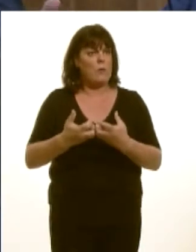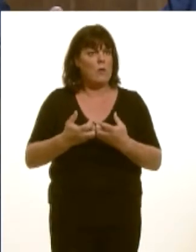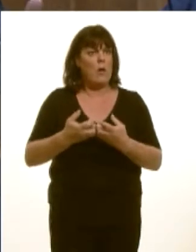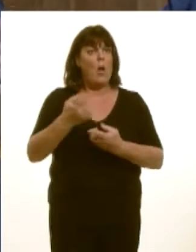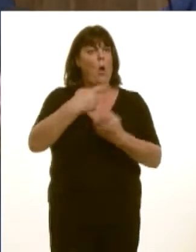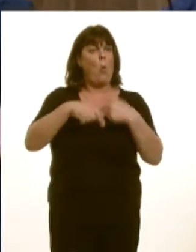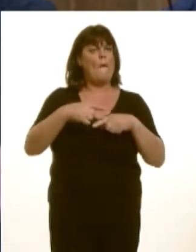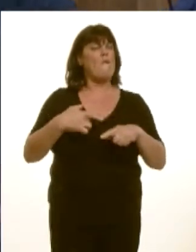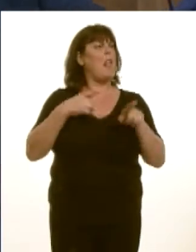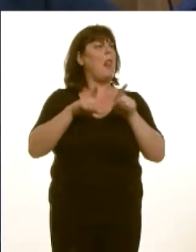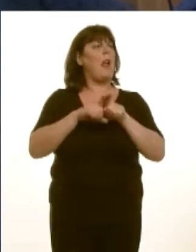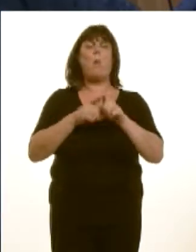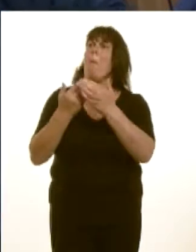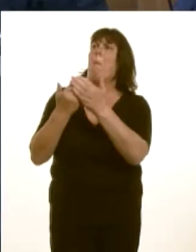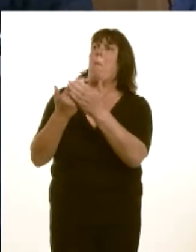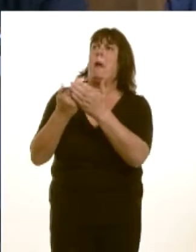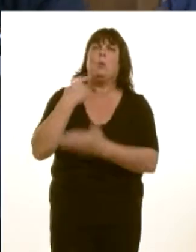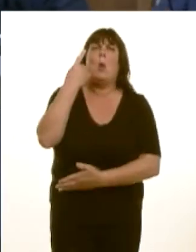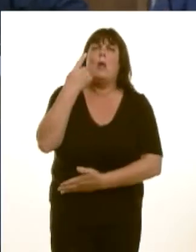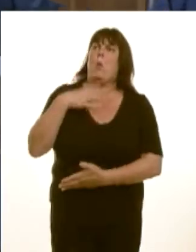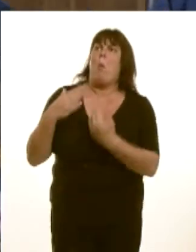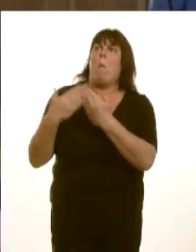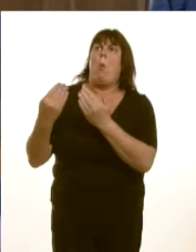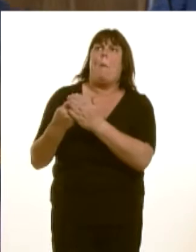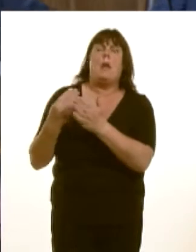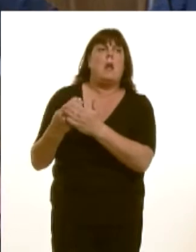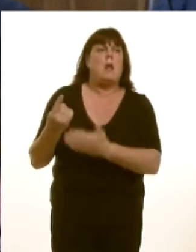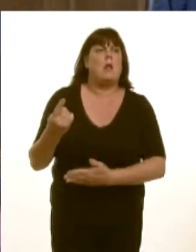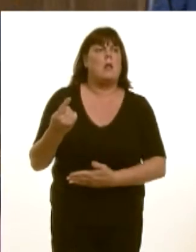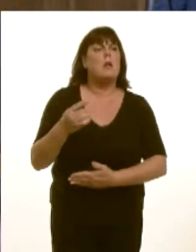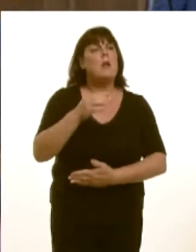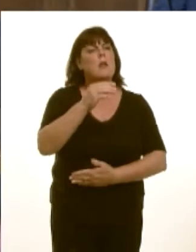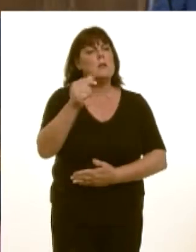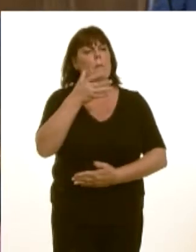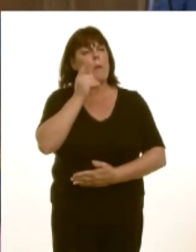bowl. I say to him that there are people who will listen to what he is saying, people whose